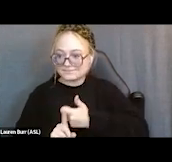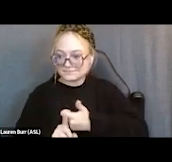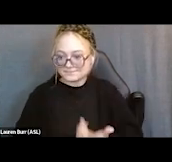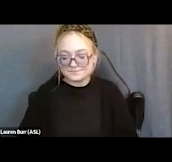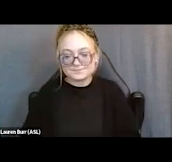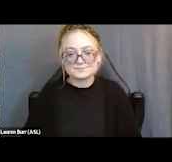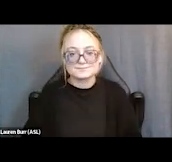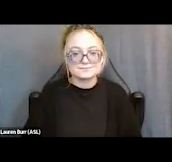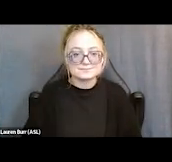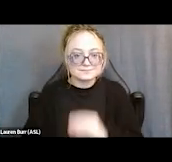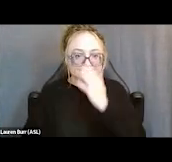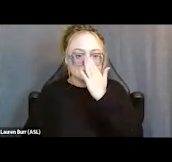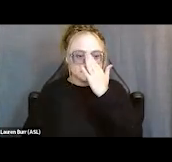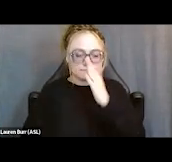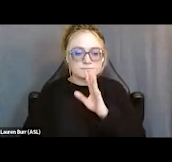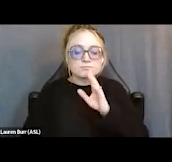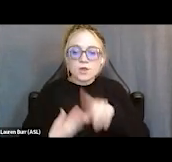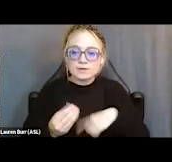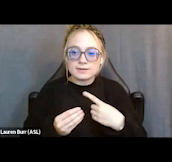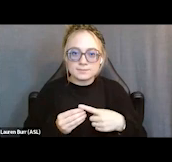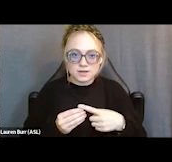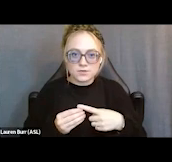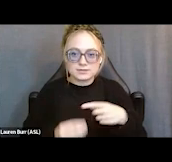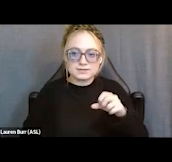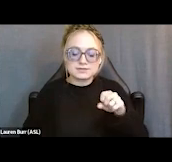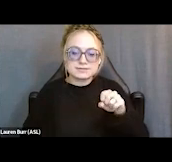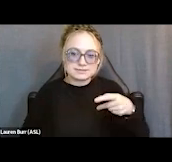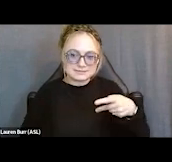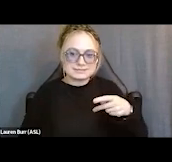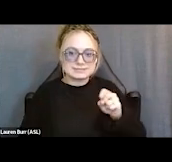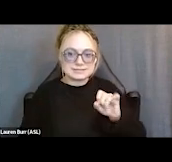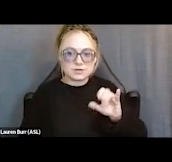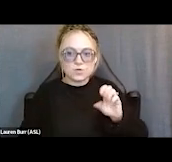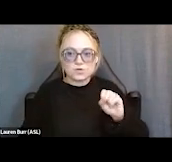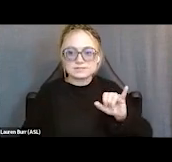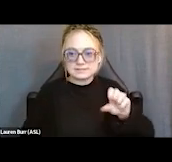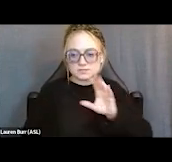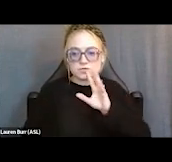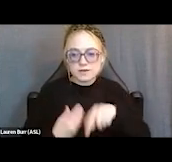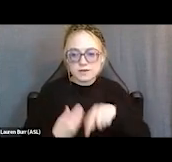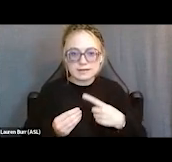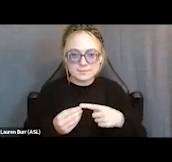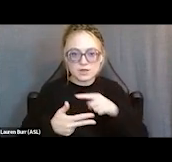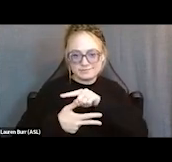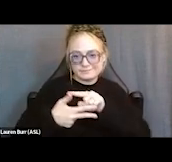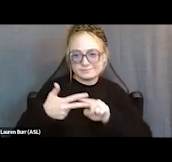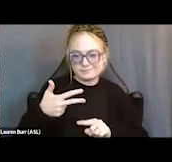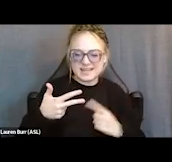So when we're talking about psychosis, we're typically talking about hallucination, delusions and sometimes disorganization.